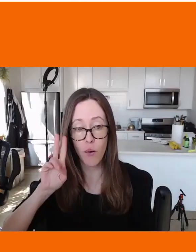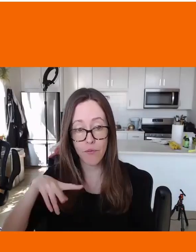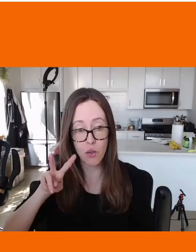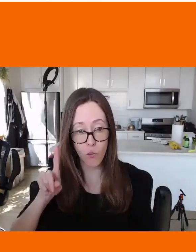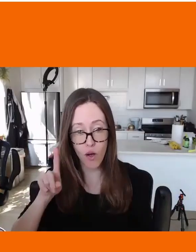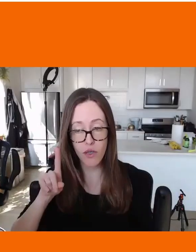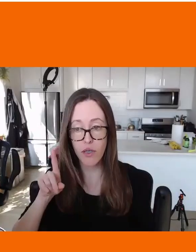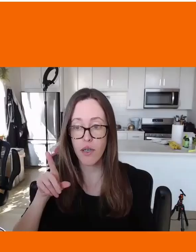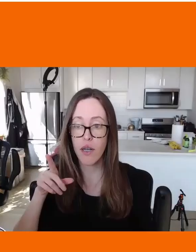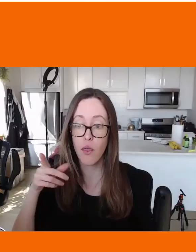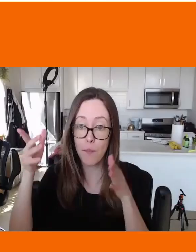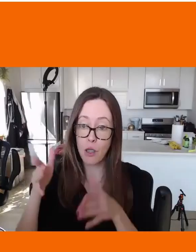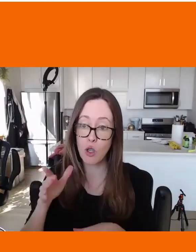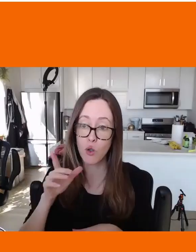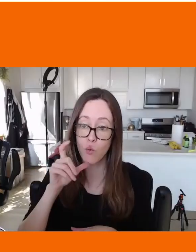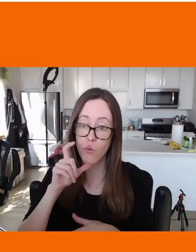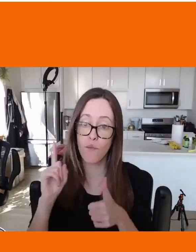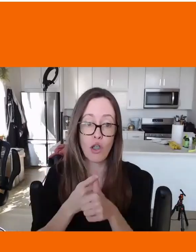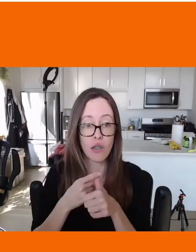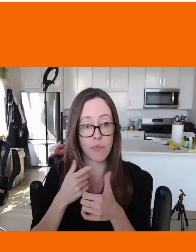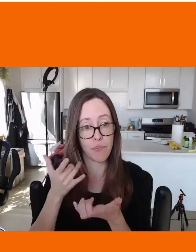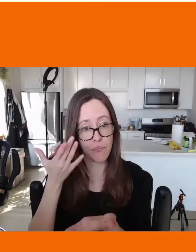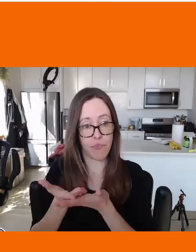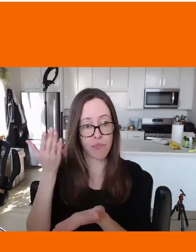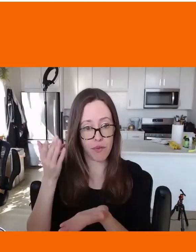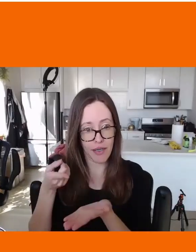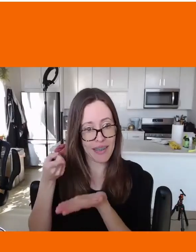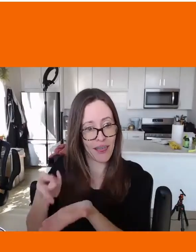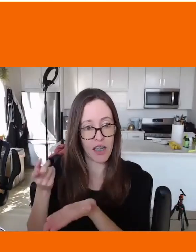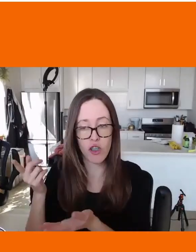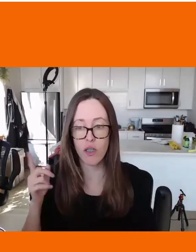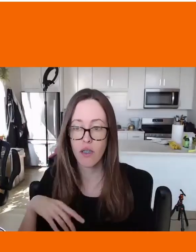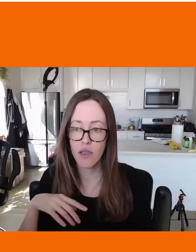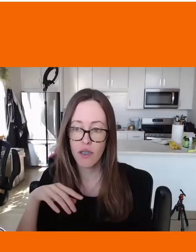The first person who proved that this receptor, TRVP1, exists is this man pictured